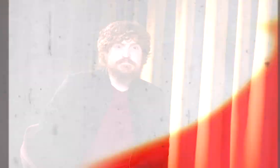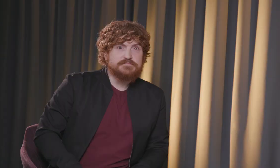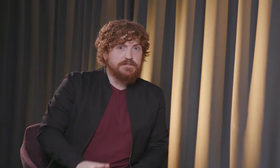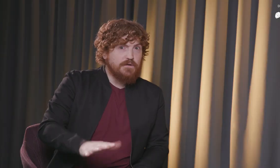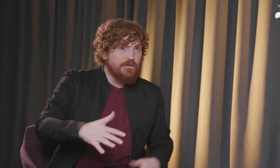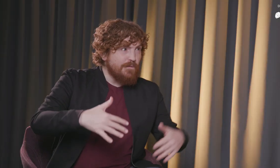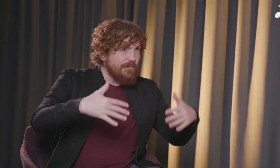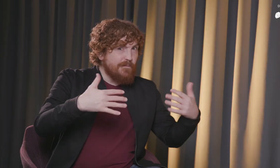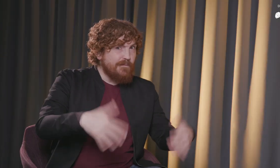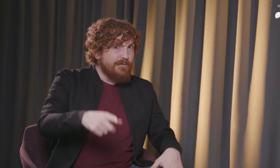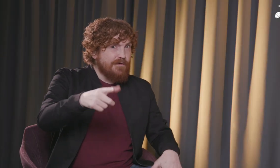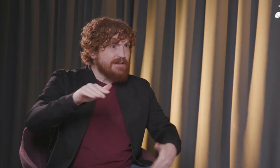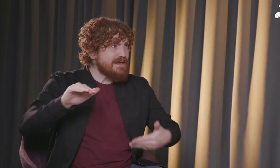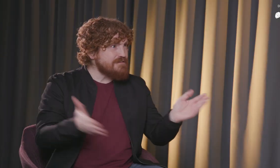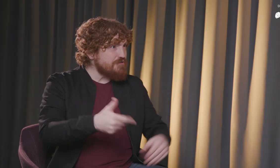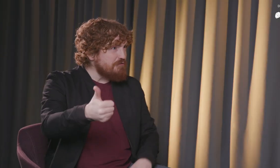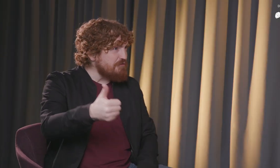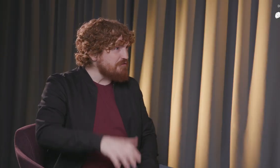Wow, what a great introduction!